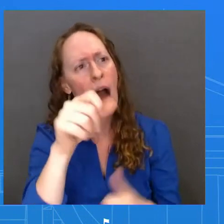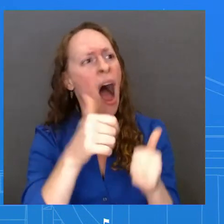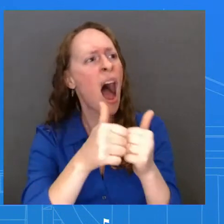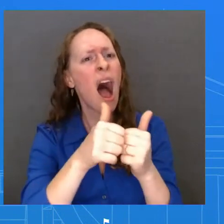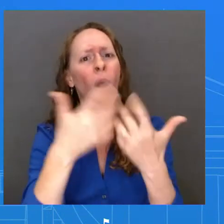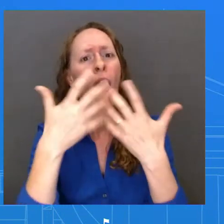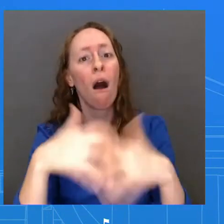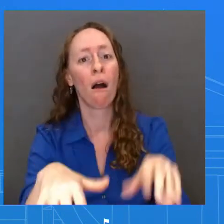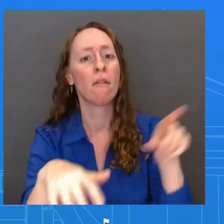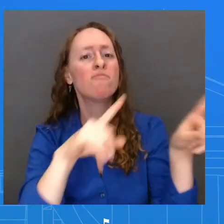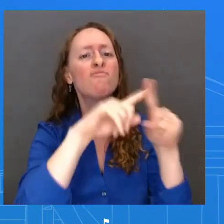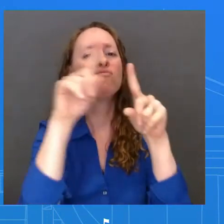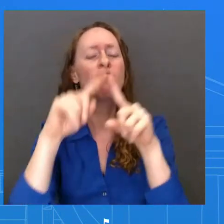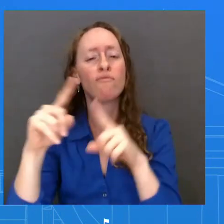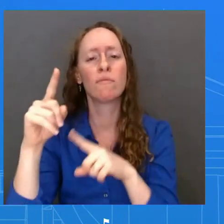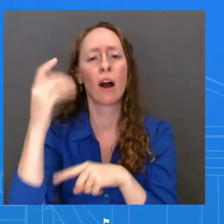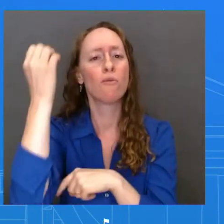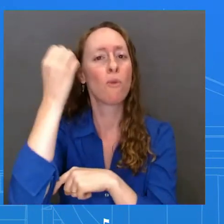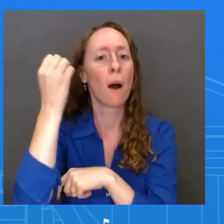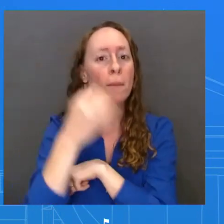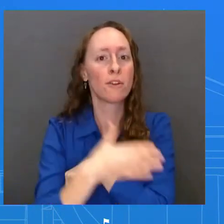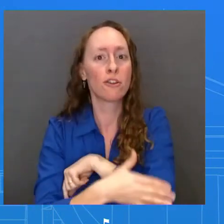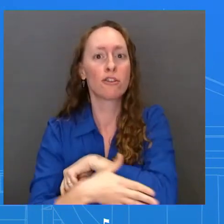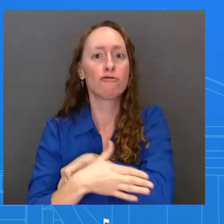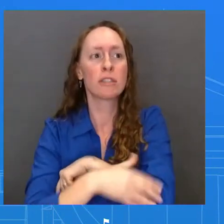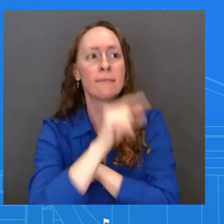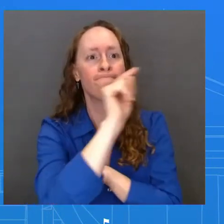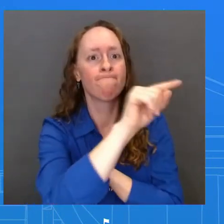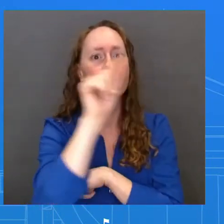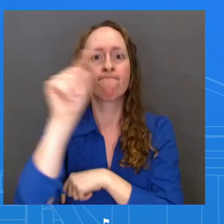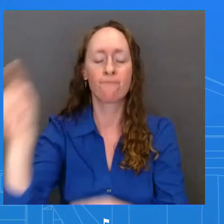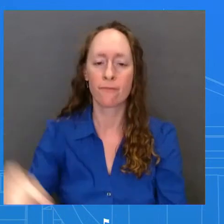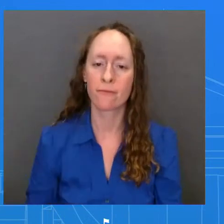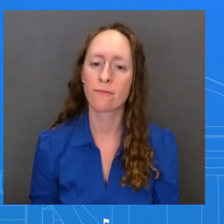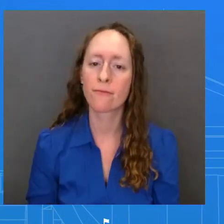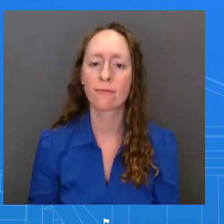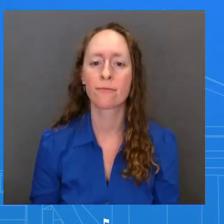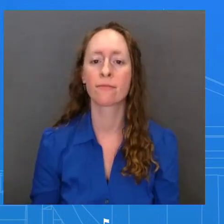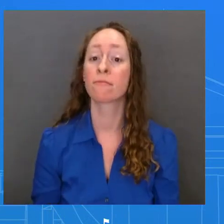as well as our people are working with their people. Our trainers are working with their trainers.